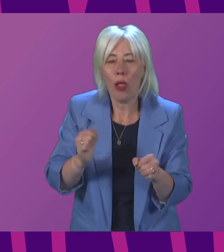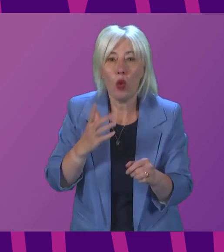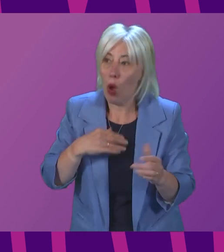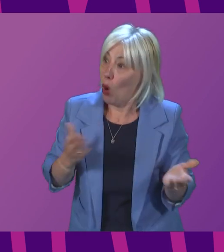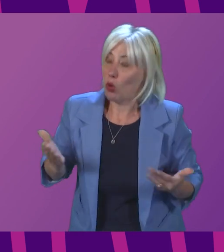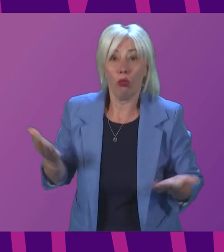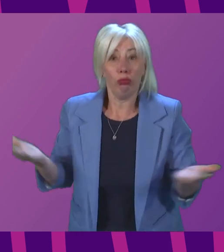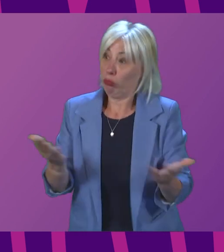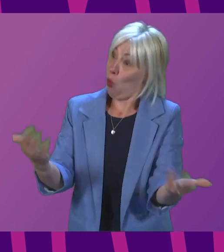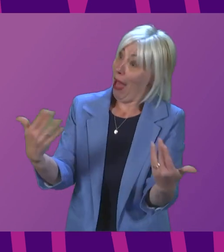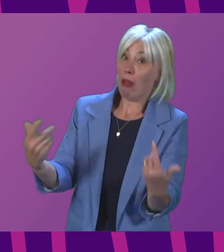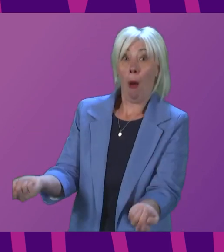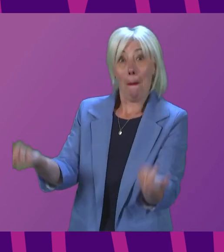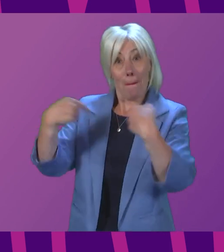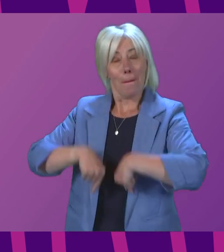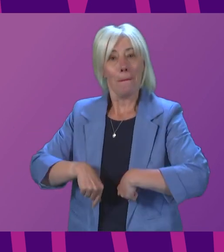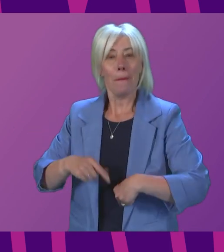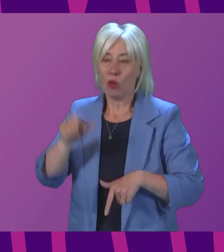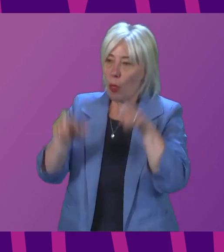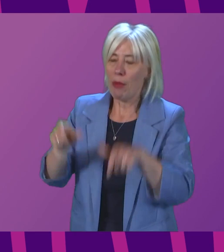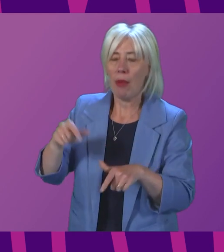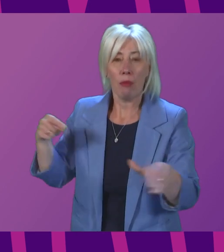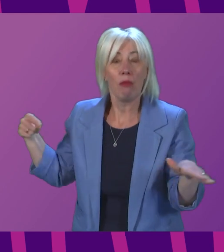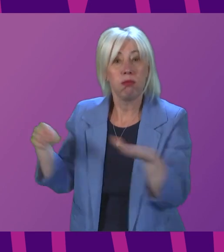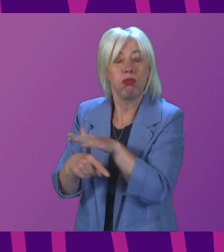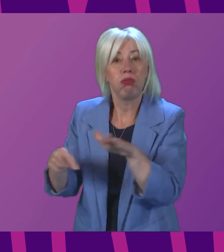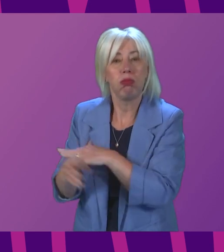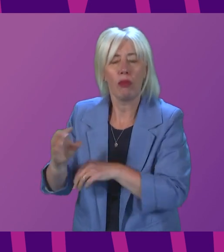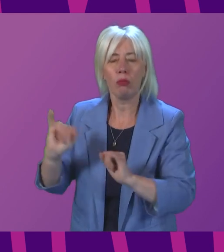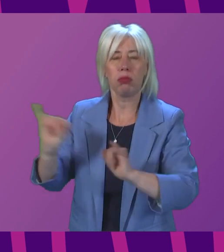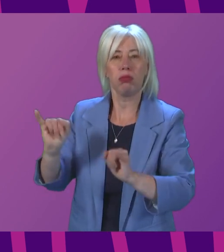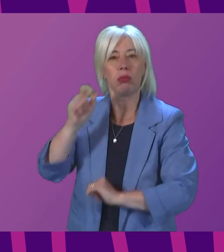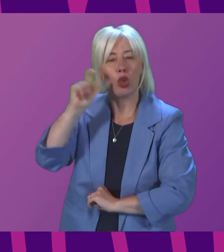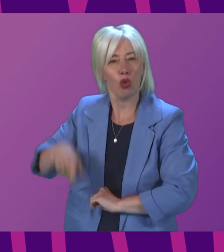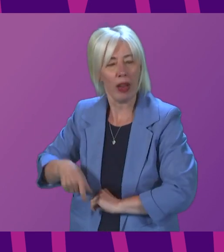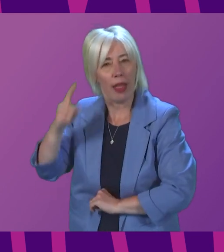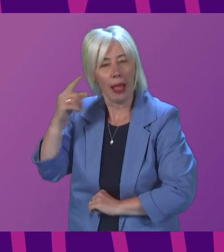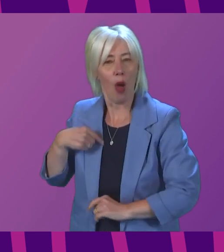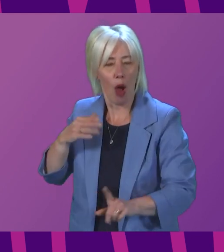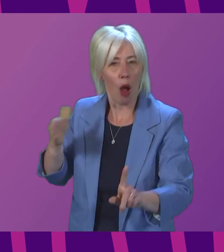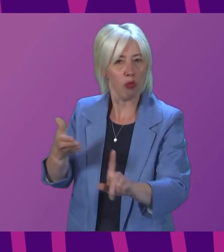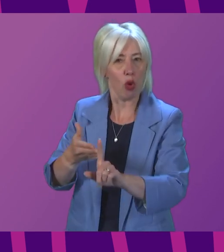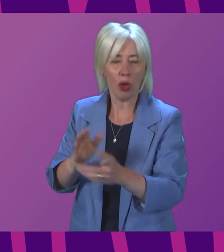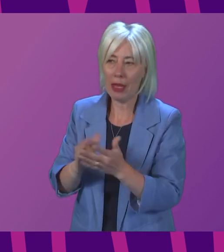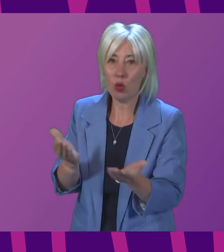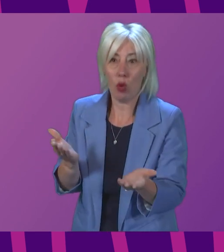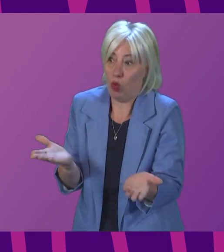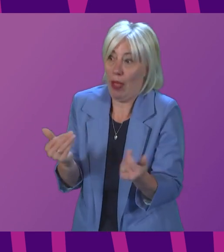welcome to those who are fleeing the horrors in Ukraine. The approach that we are taking enables as many people as possible to do that.